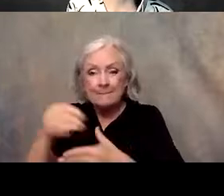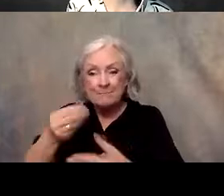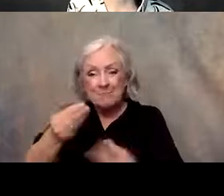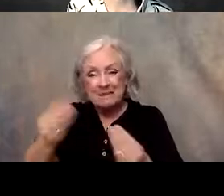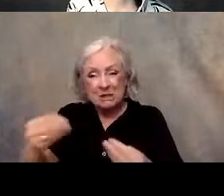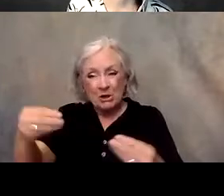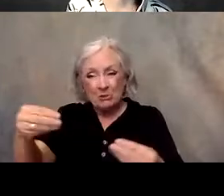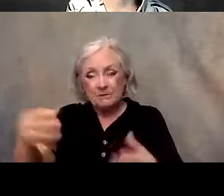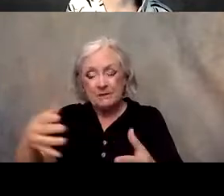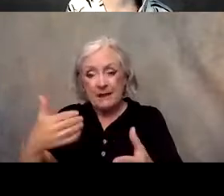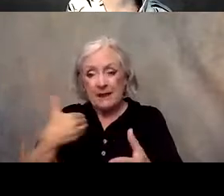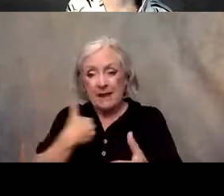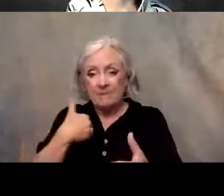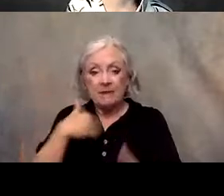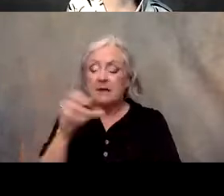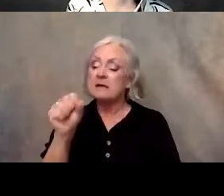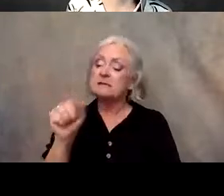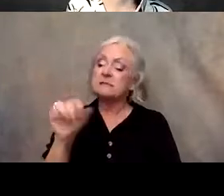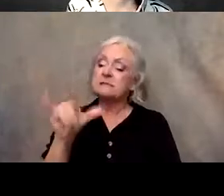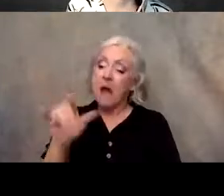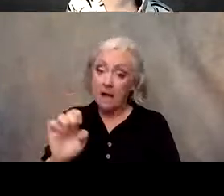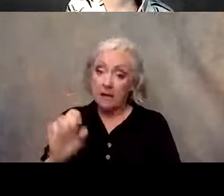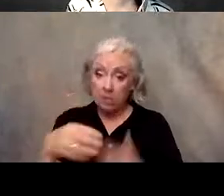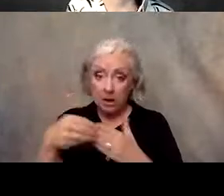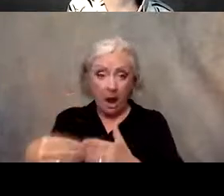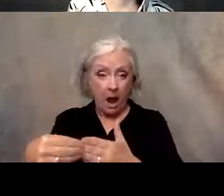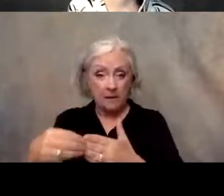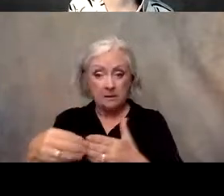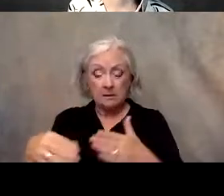having a style guide, even a very basic one, including some of the elements